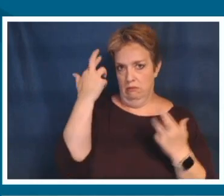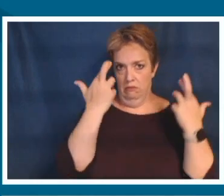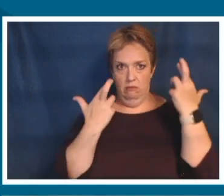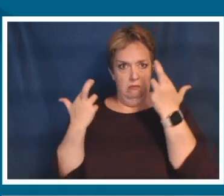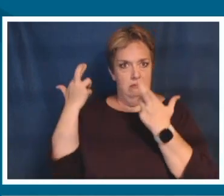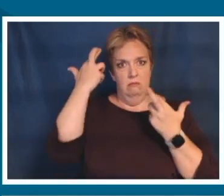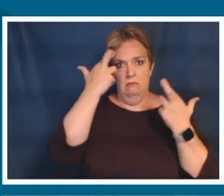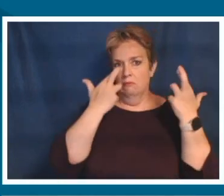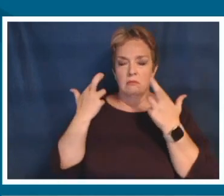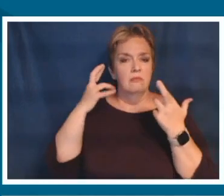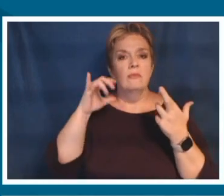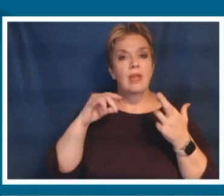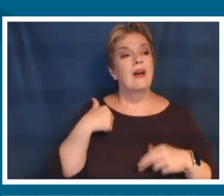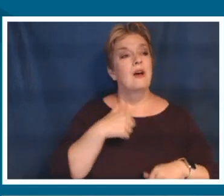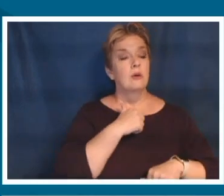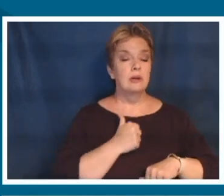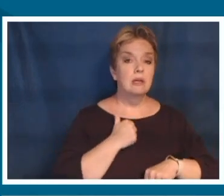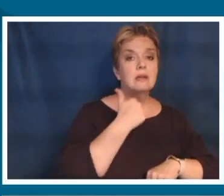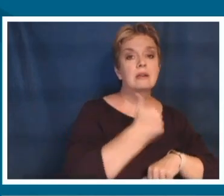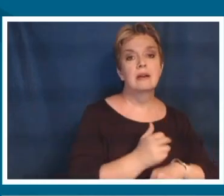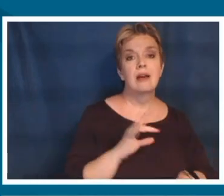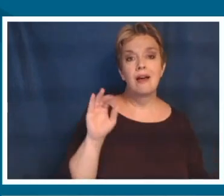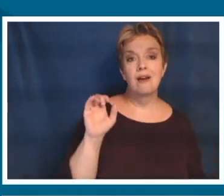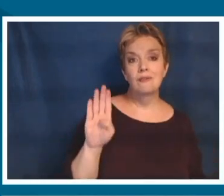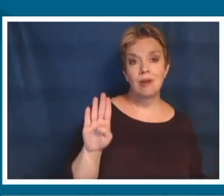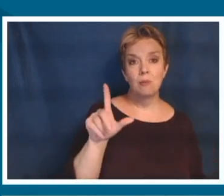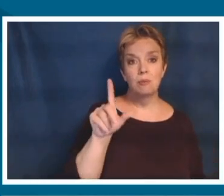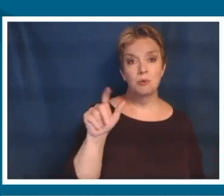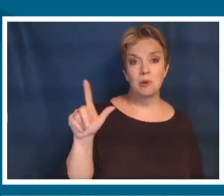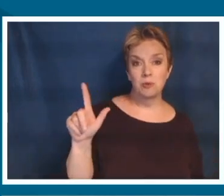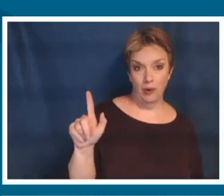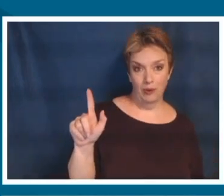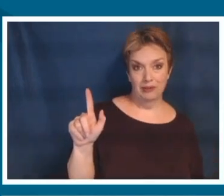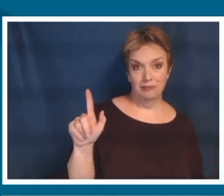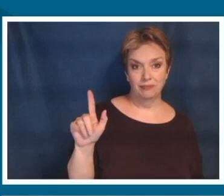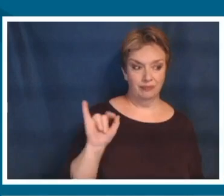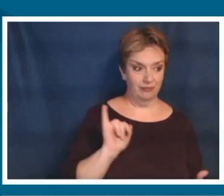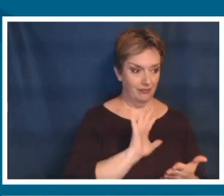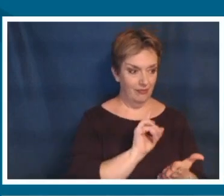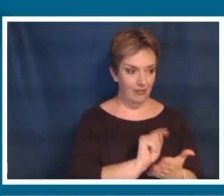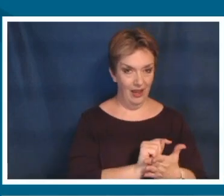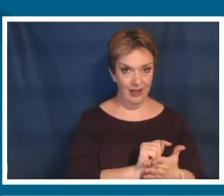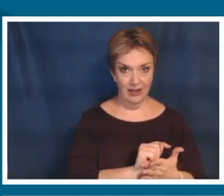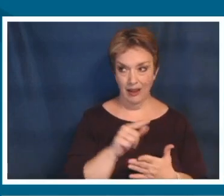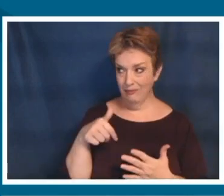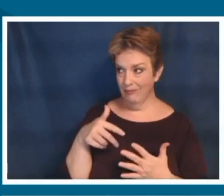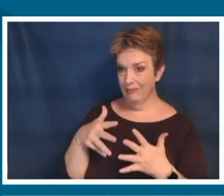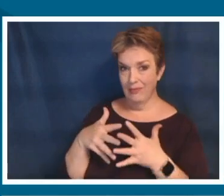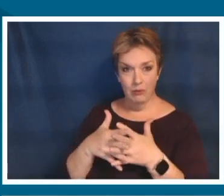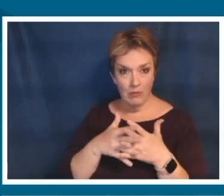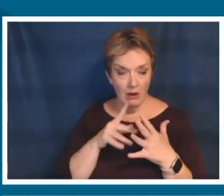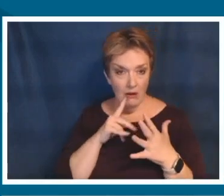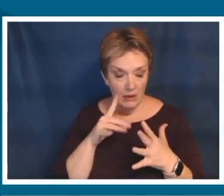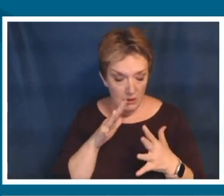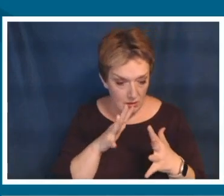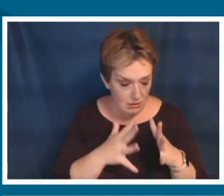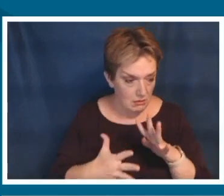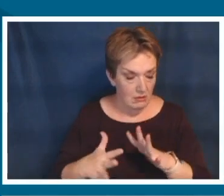um and you know the country was really in the throes of grappling with um you know